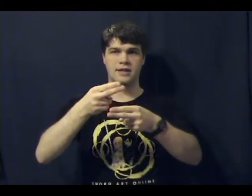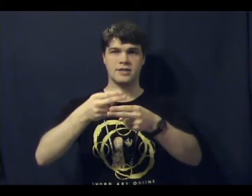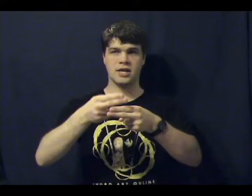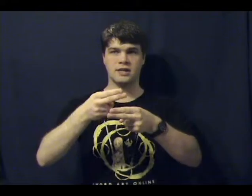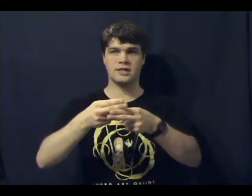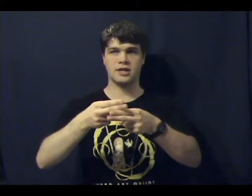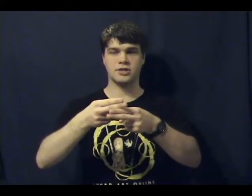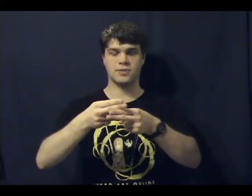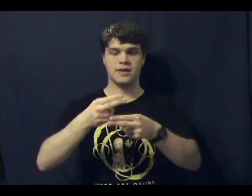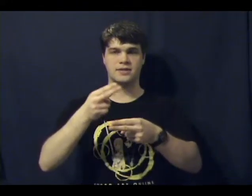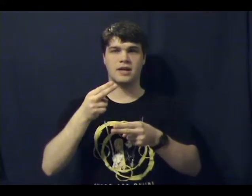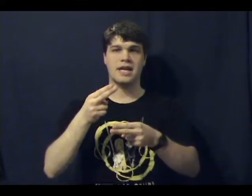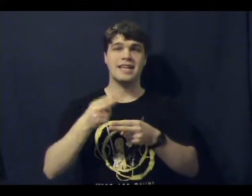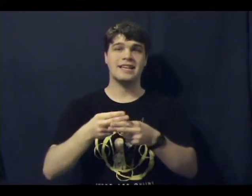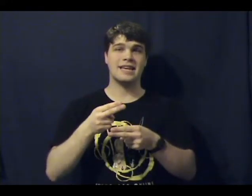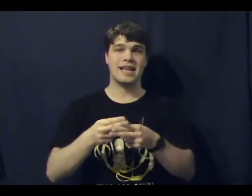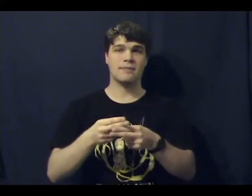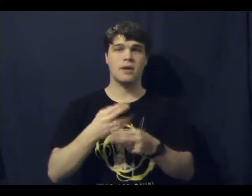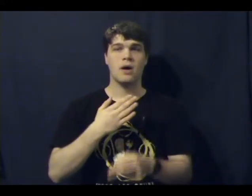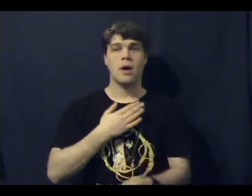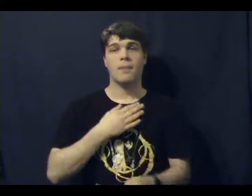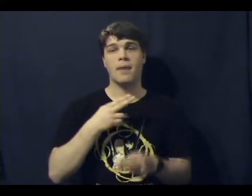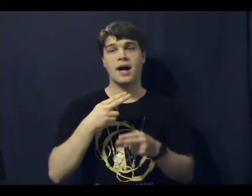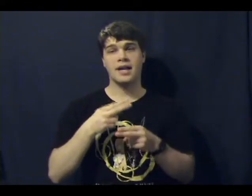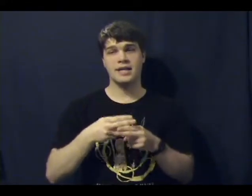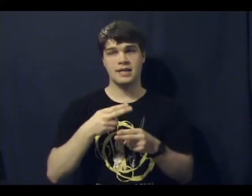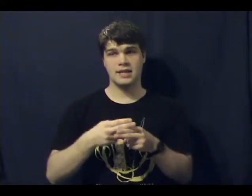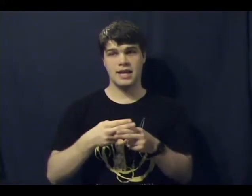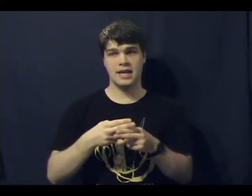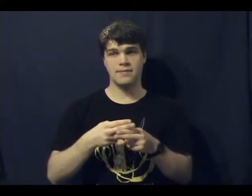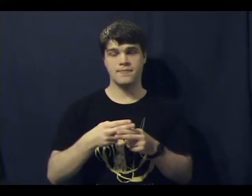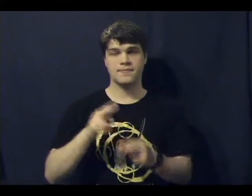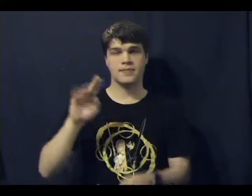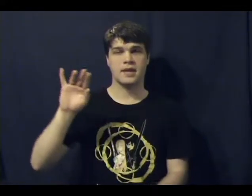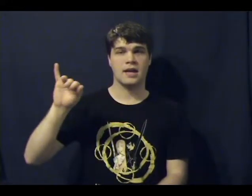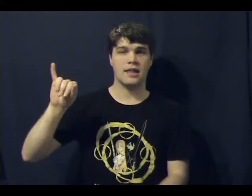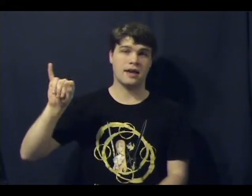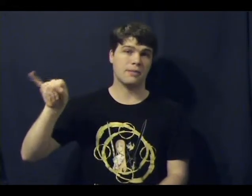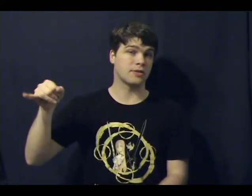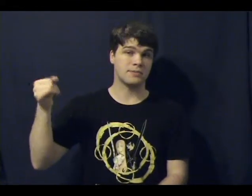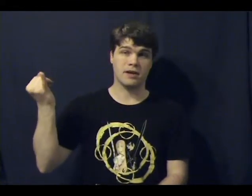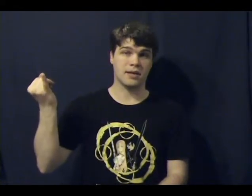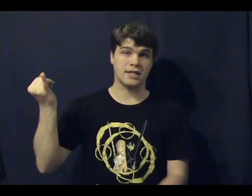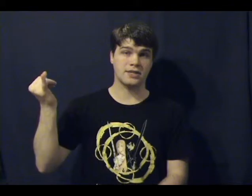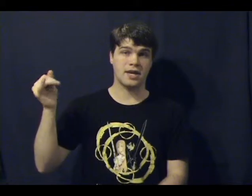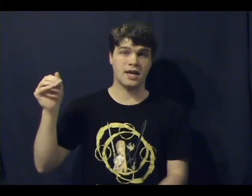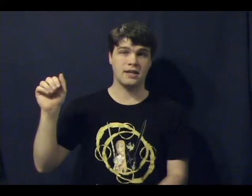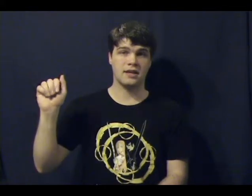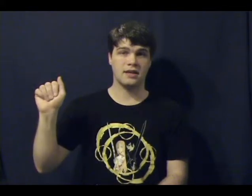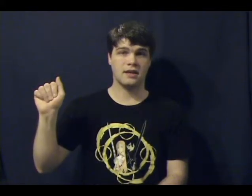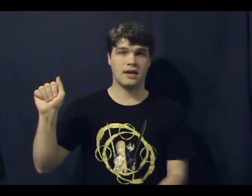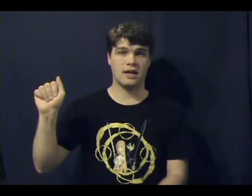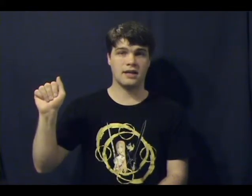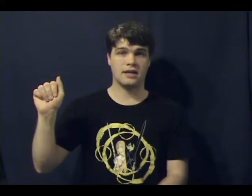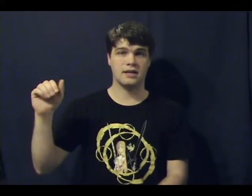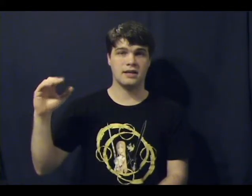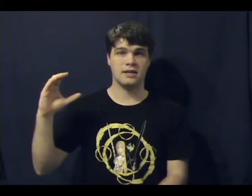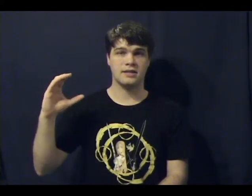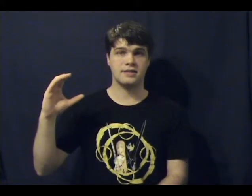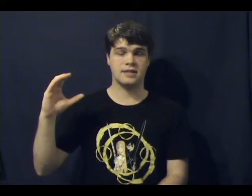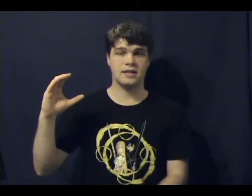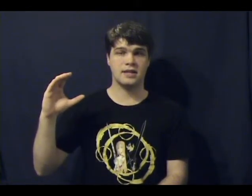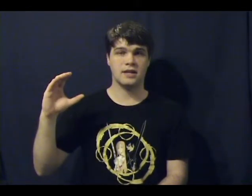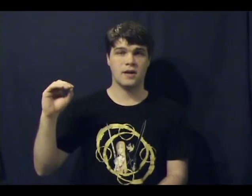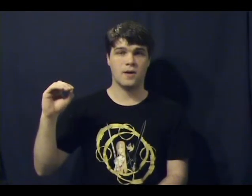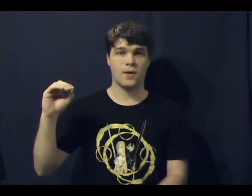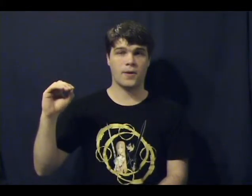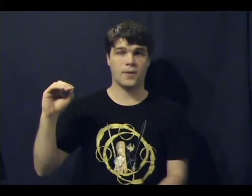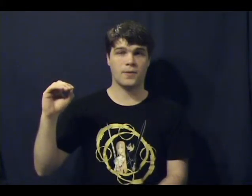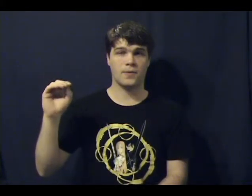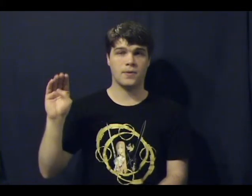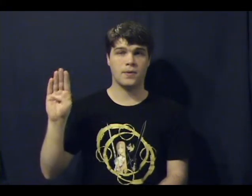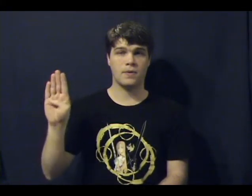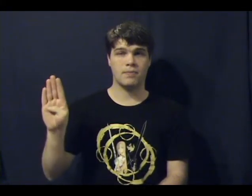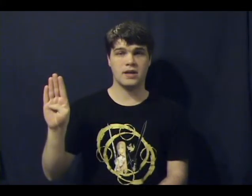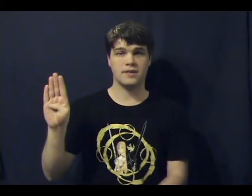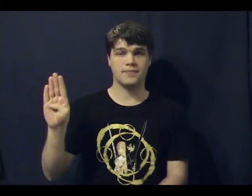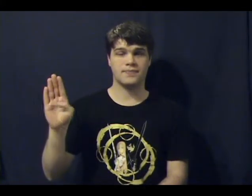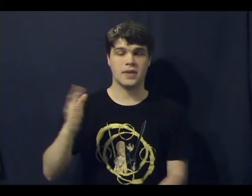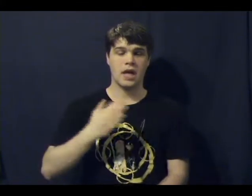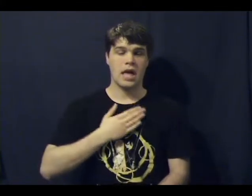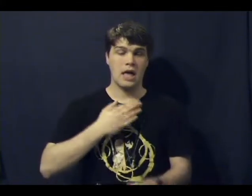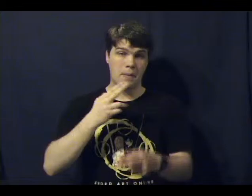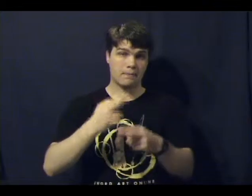gently touch twice. Name. My name... and then I'm going to spell mine... J.A.C.O.B.